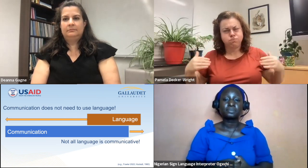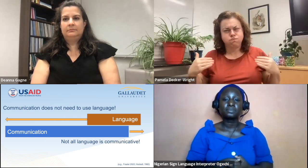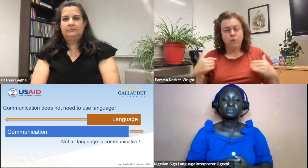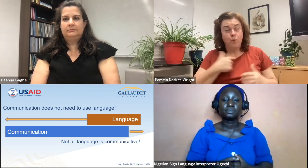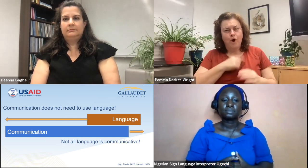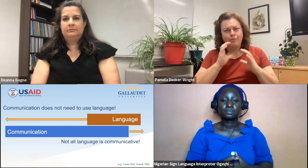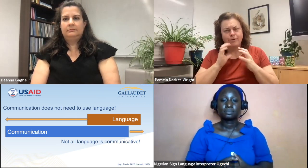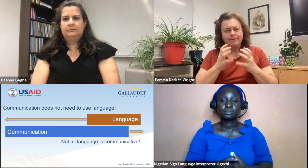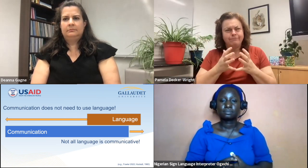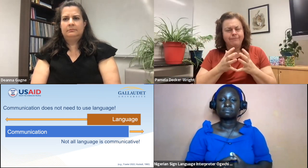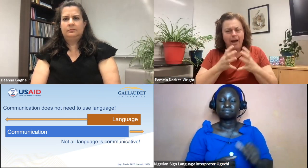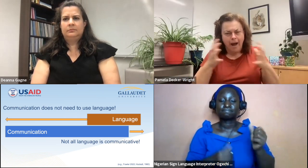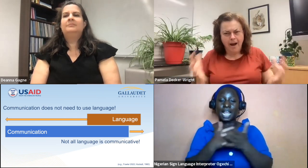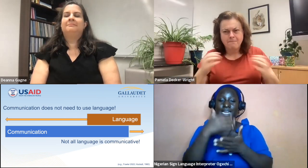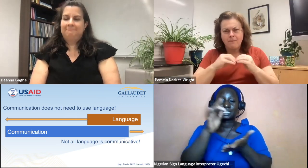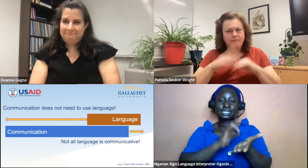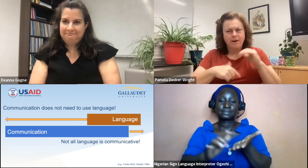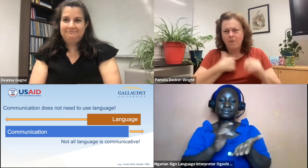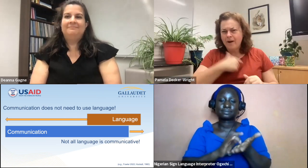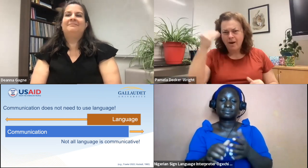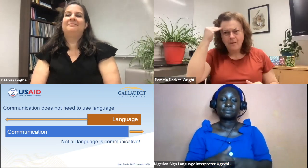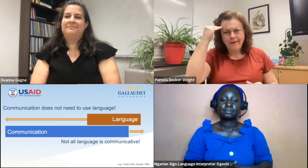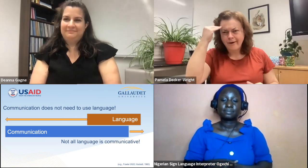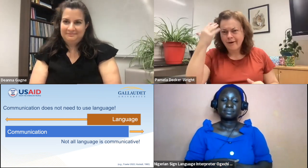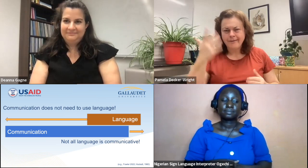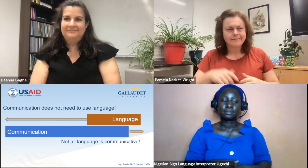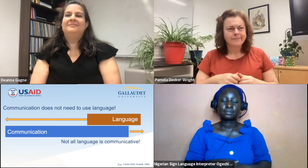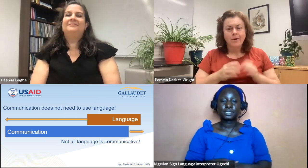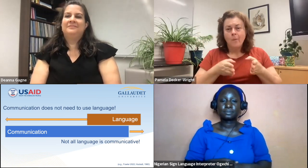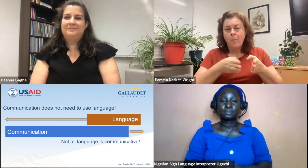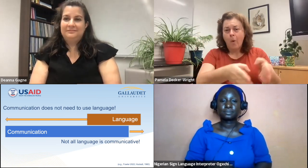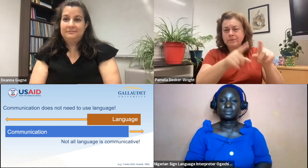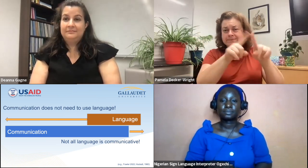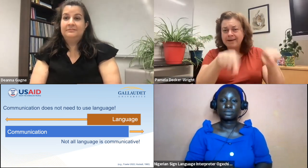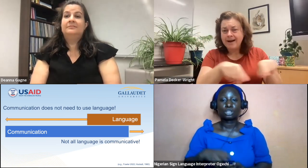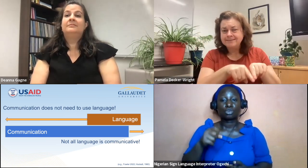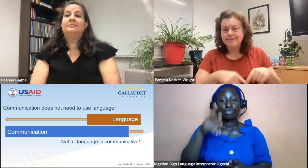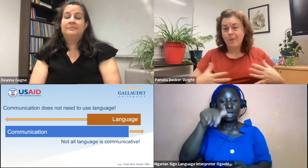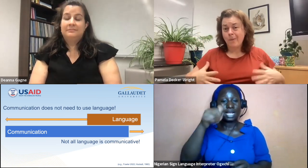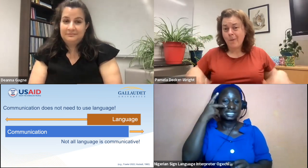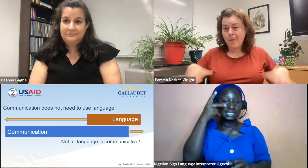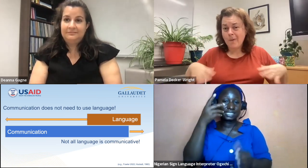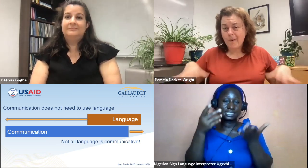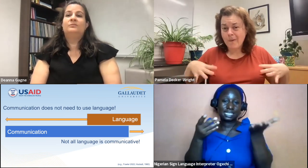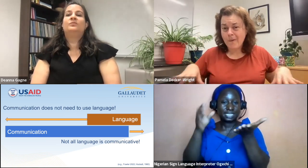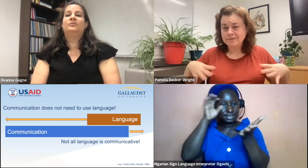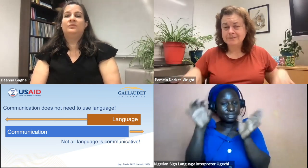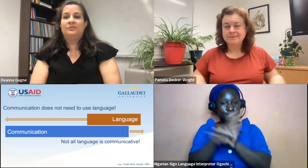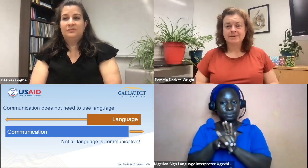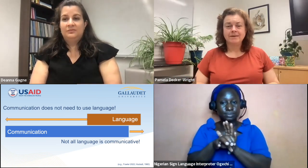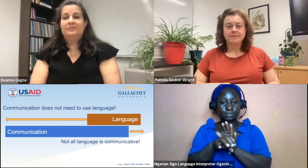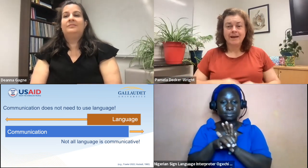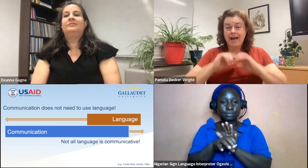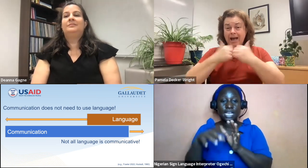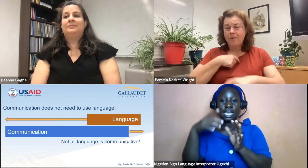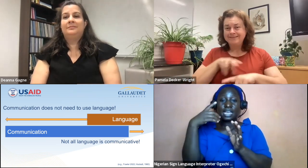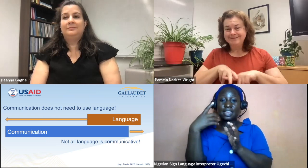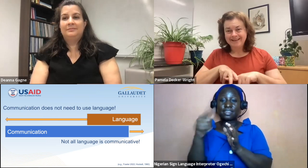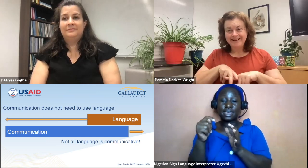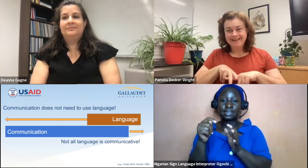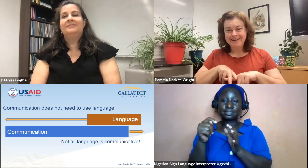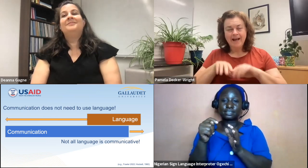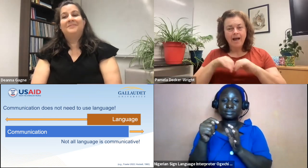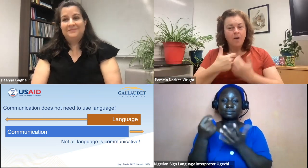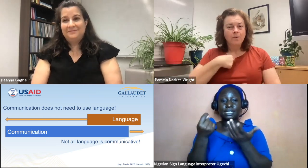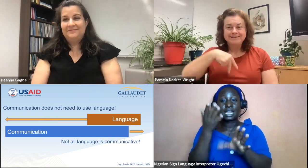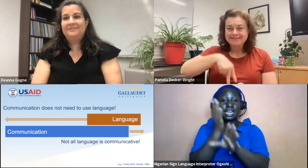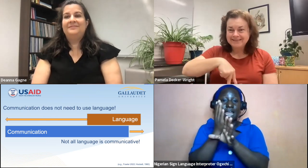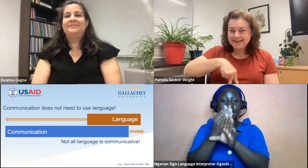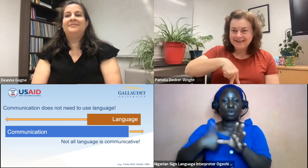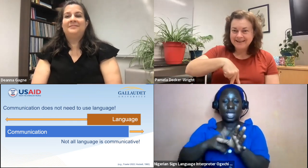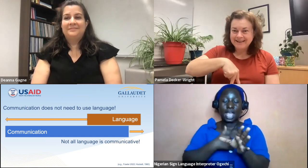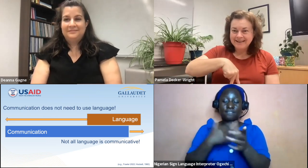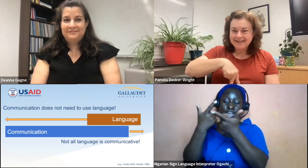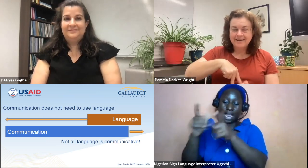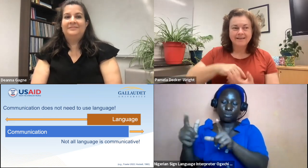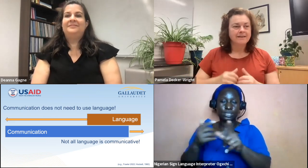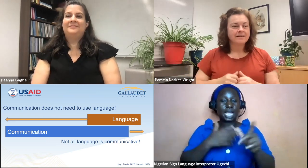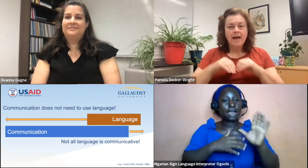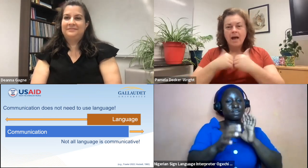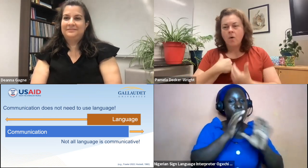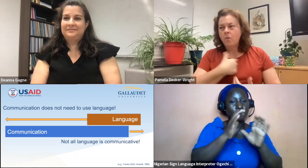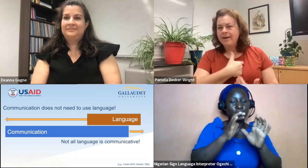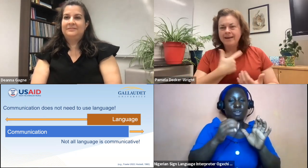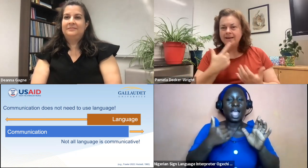the gradients here. We have language, and we have communicate. There's so much more than we even understand. You know we look at assign. We see people dress the way someone is seated, the way someone is standing.